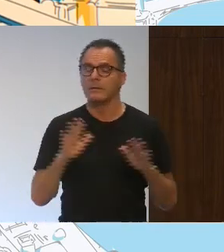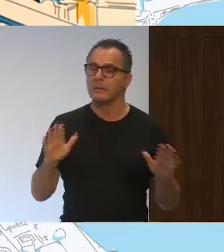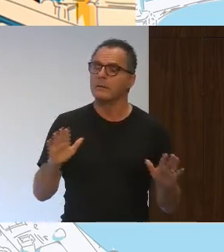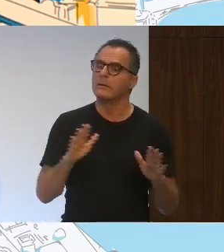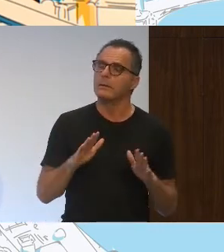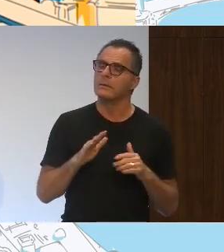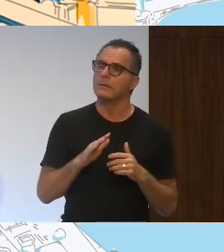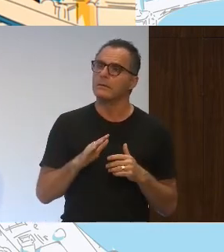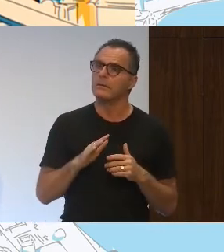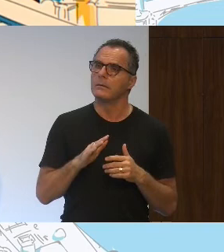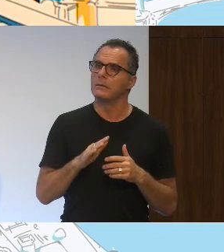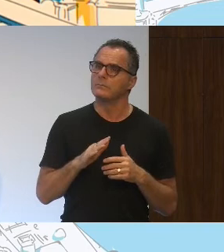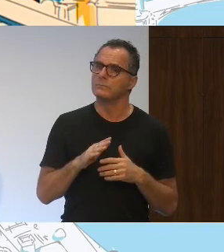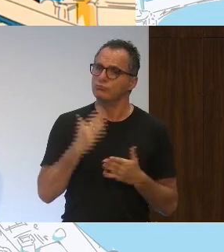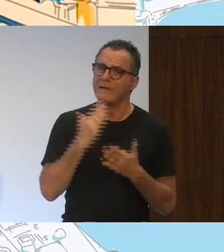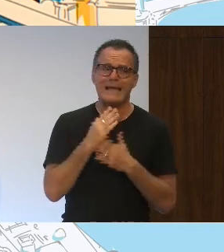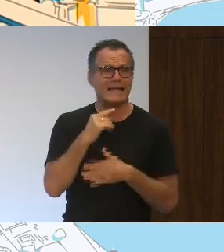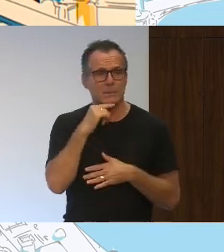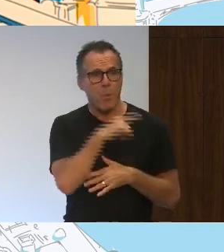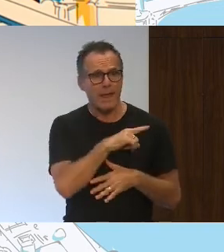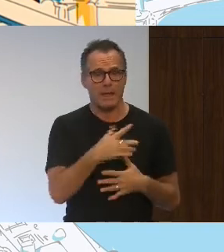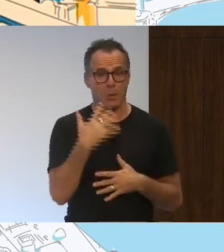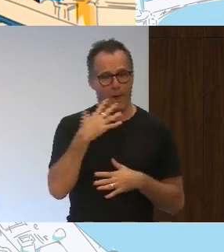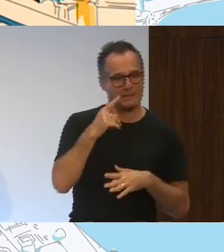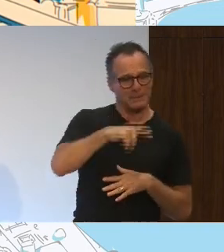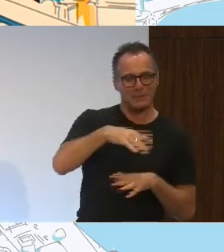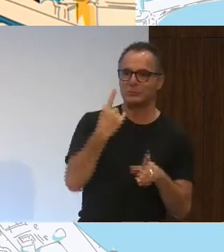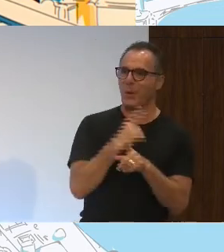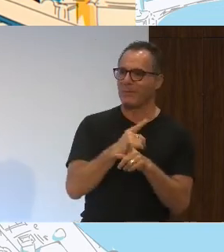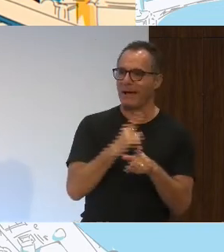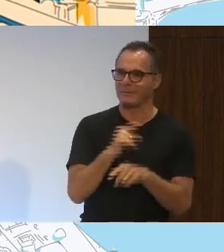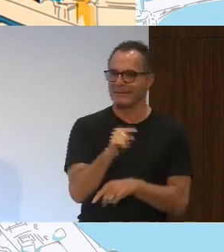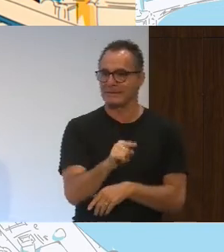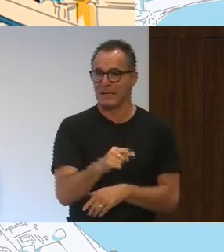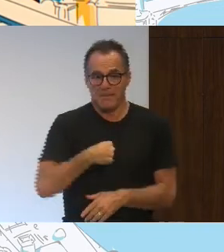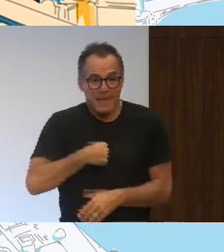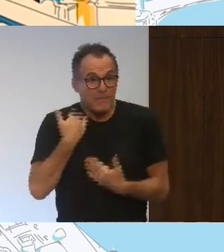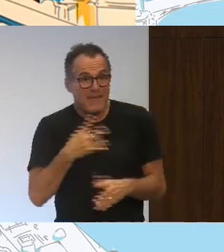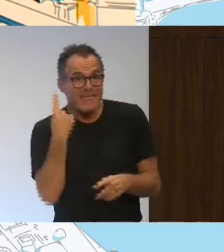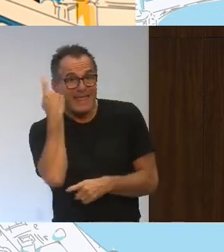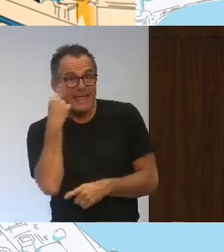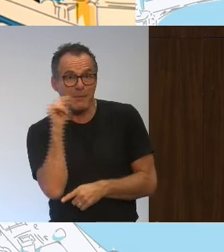It's quite weird that when people talk about something that you've been thinking about for 30 years or longer